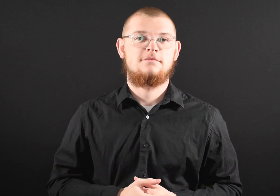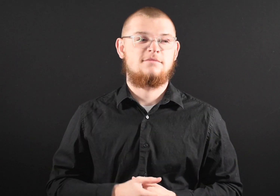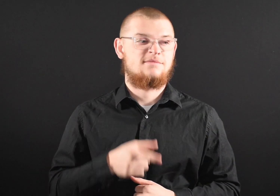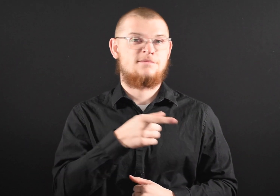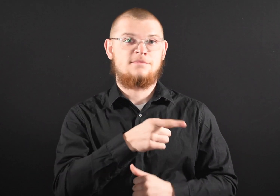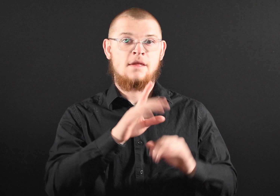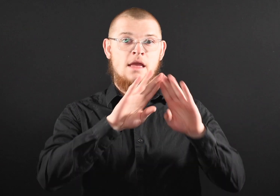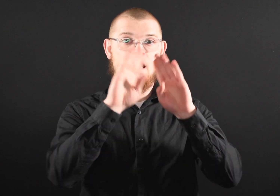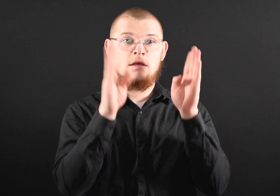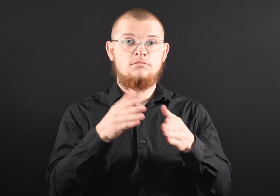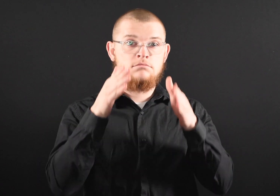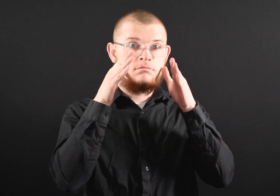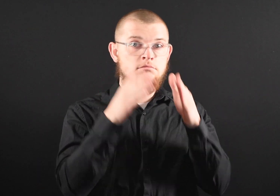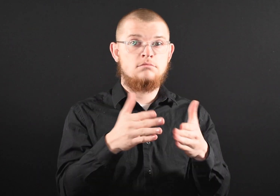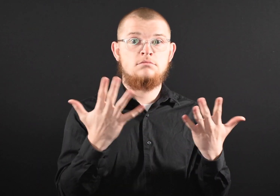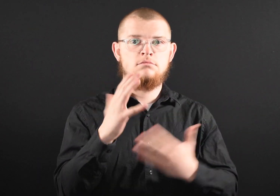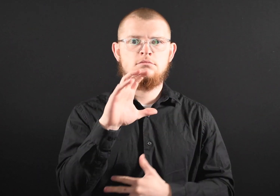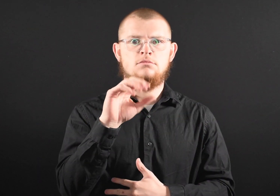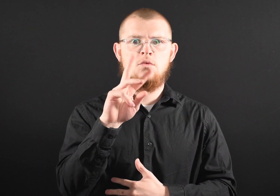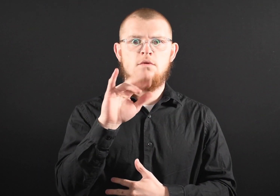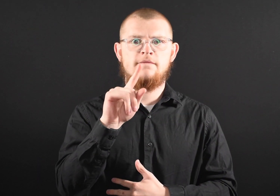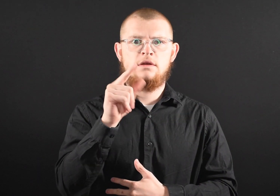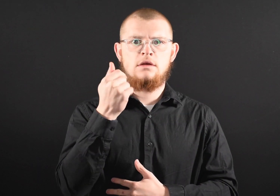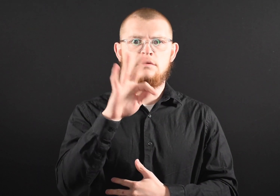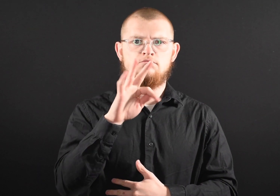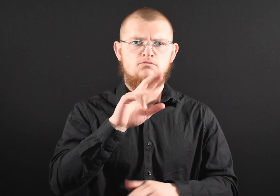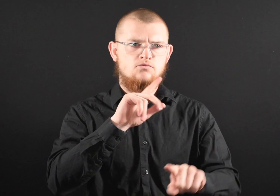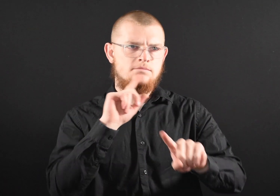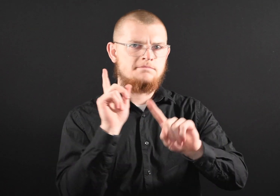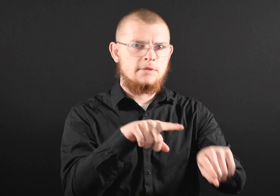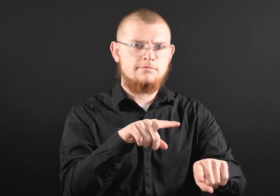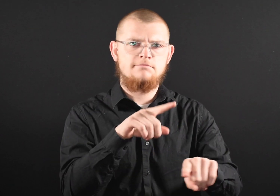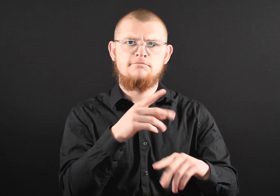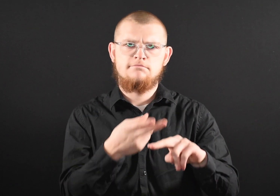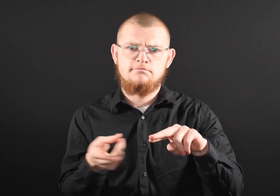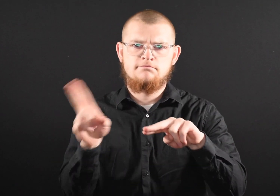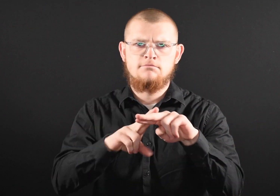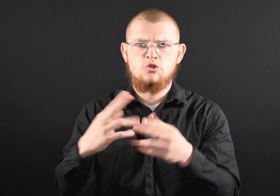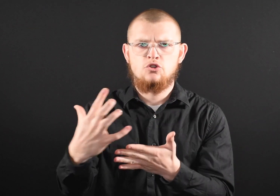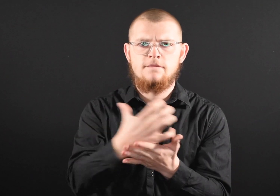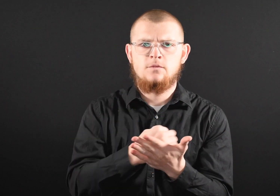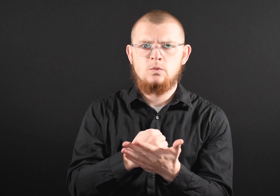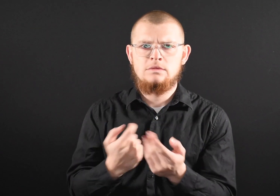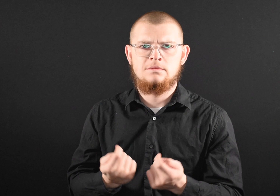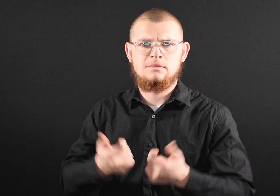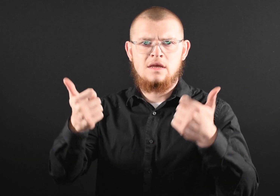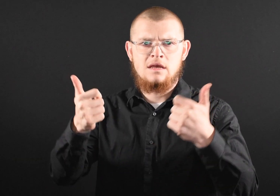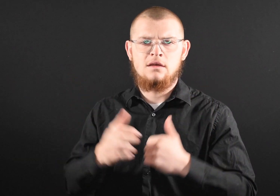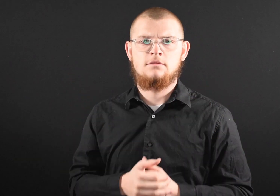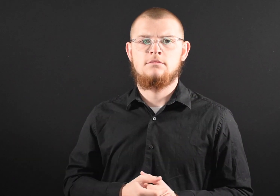The House is more focused on the COVID-19 response and increasing revenue spending.